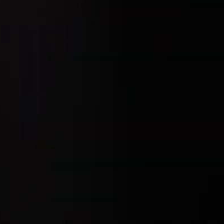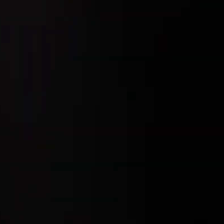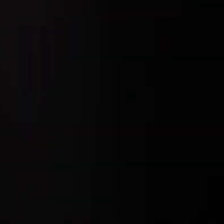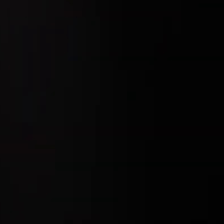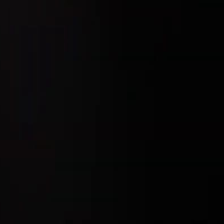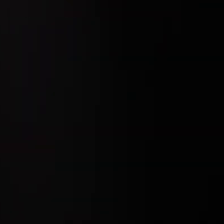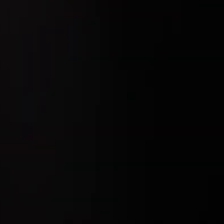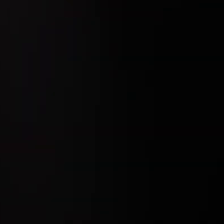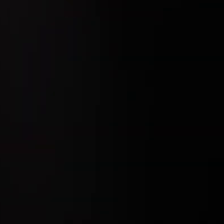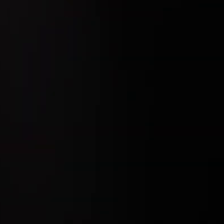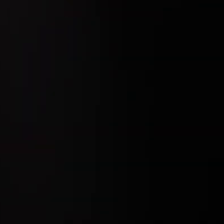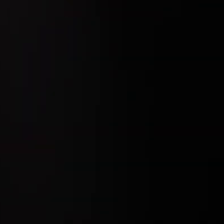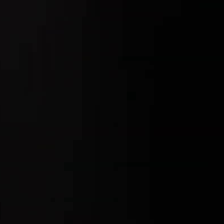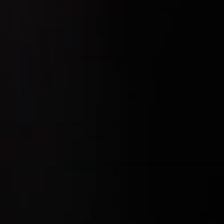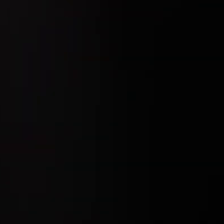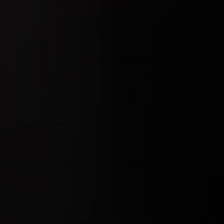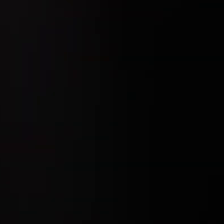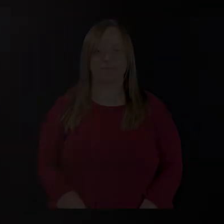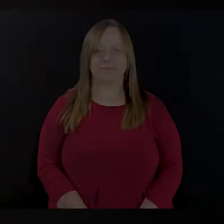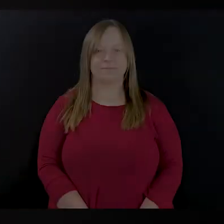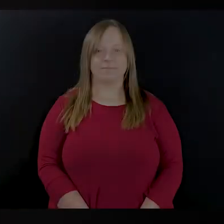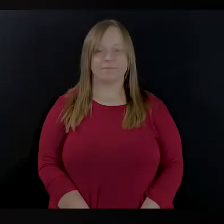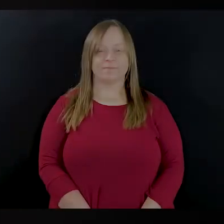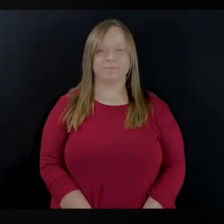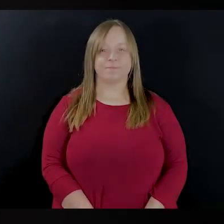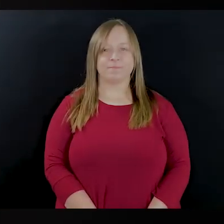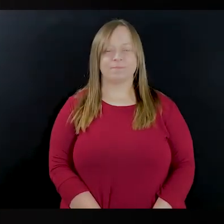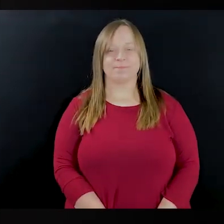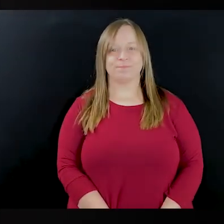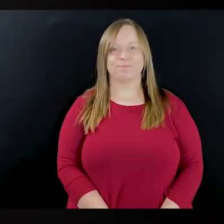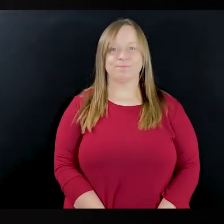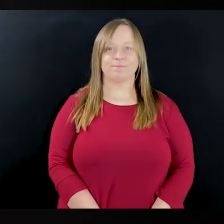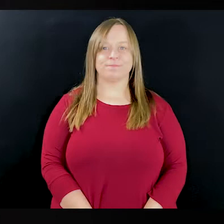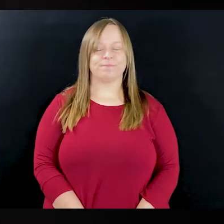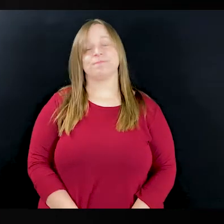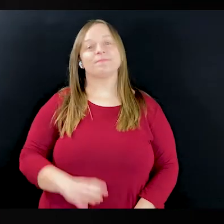Upbeat music fades in